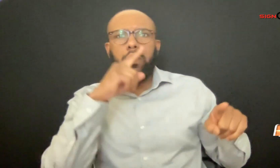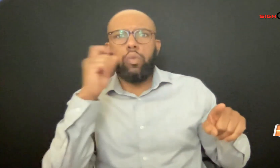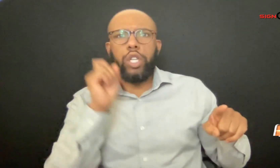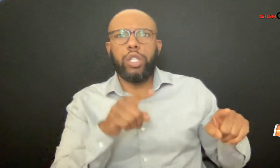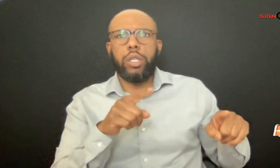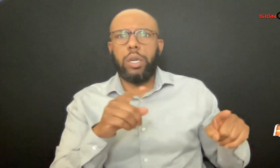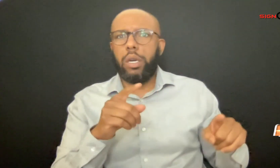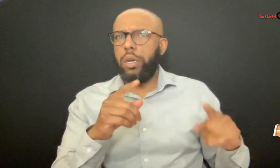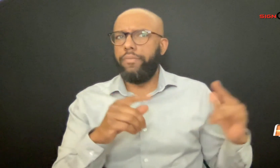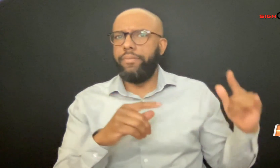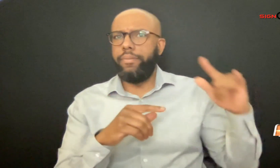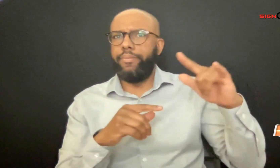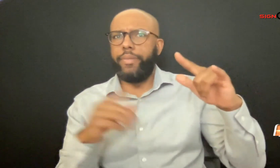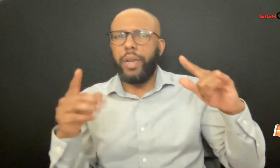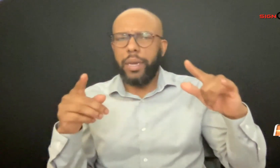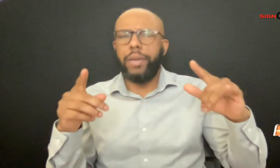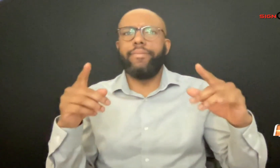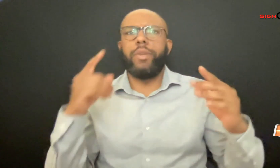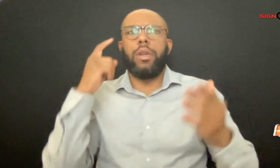and a Russian fighter jet.